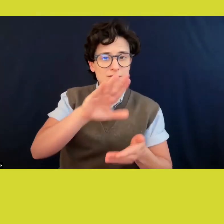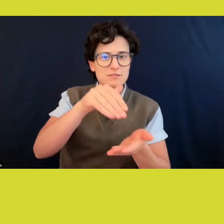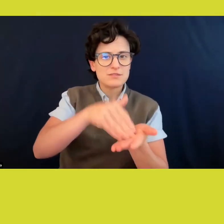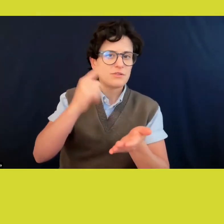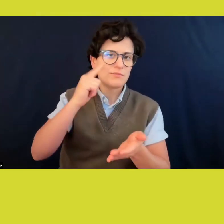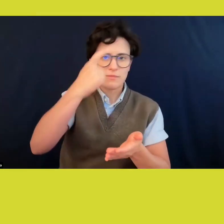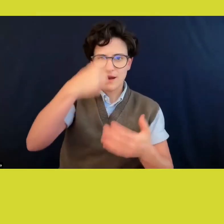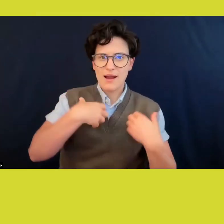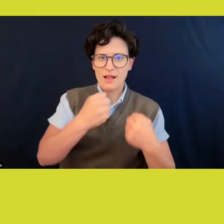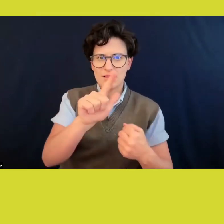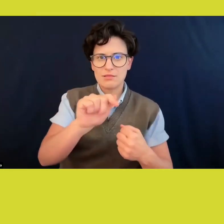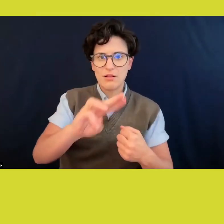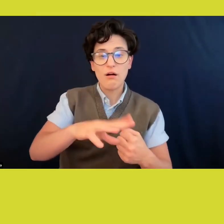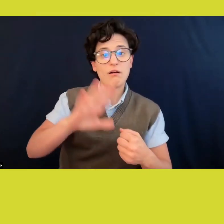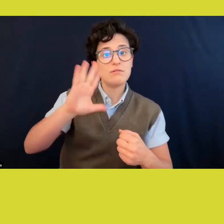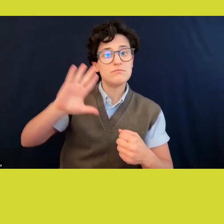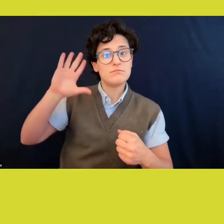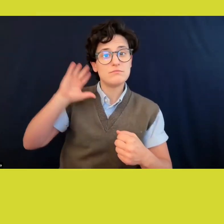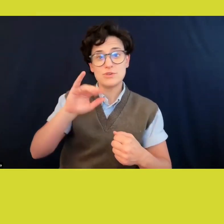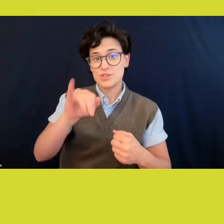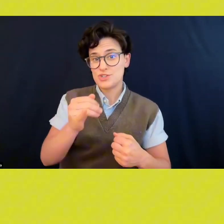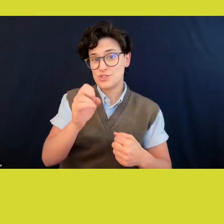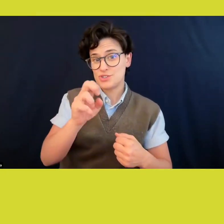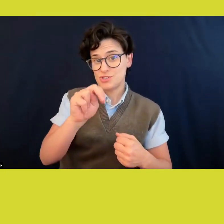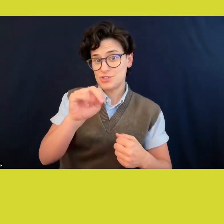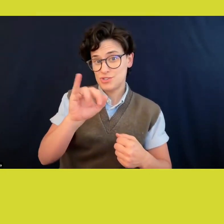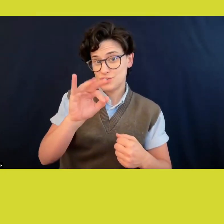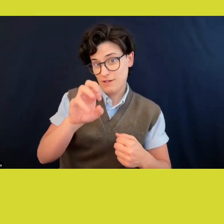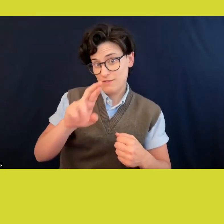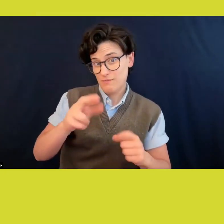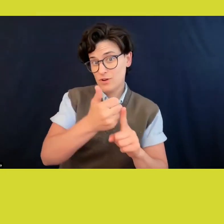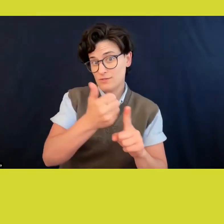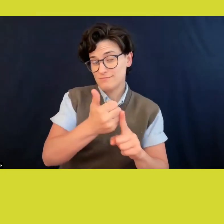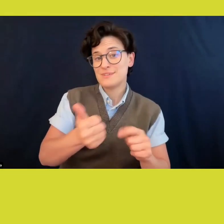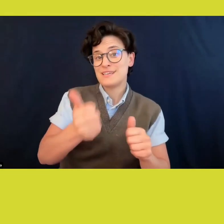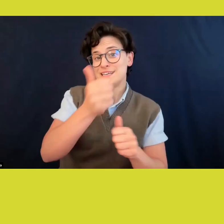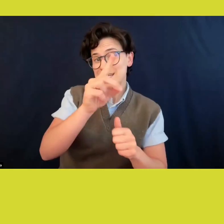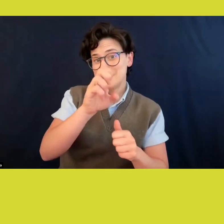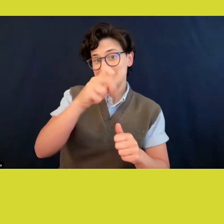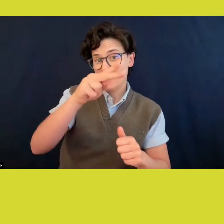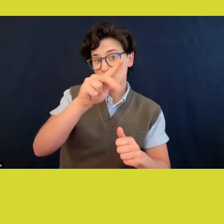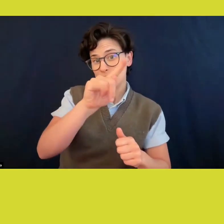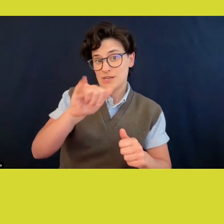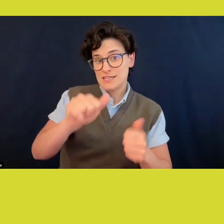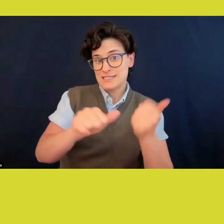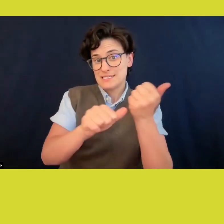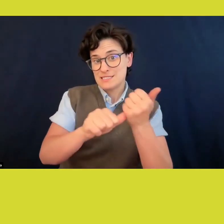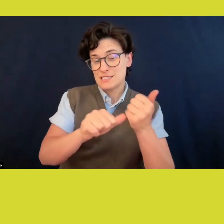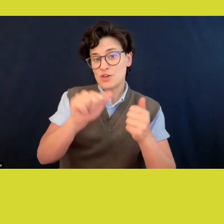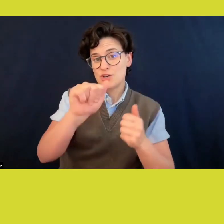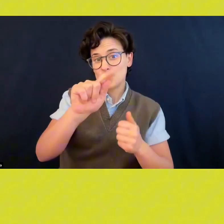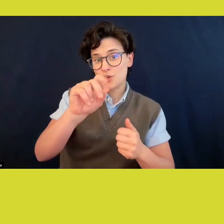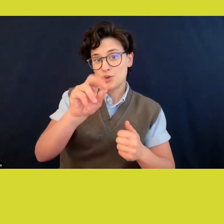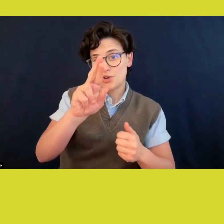Previously, Jennifer served as a Deputy Assistant Attorney General in the U.S. Justice Department's